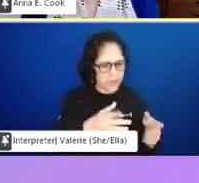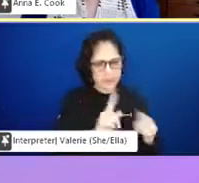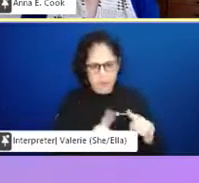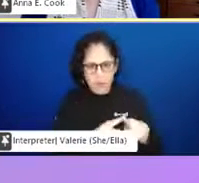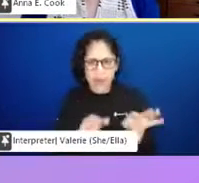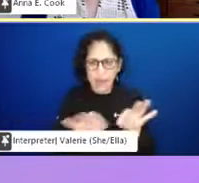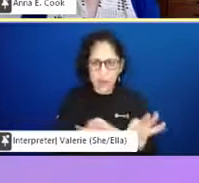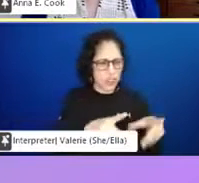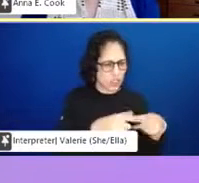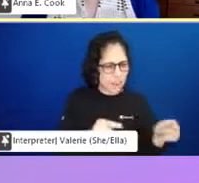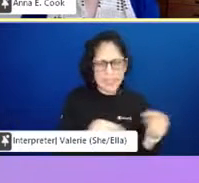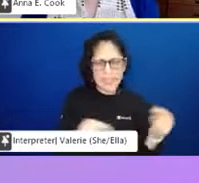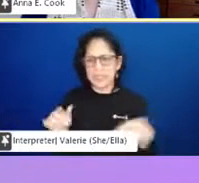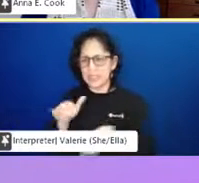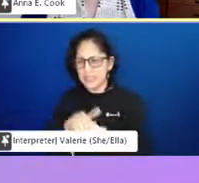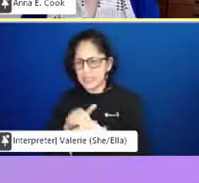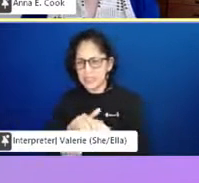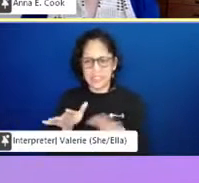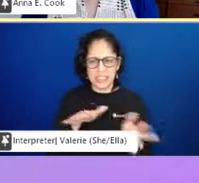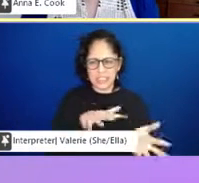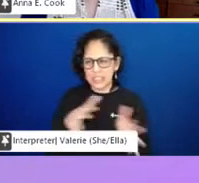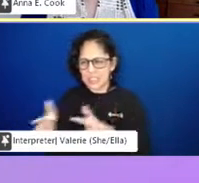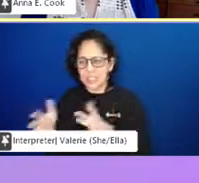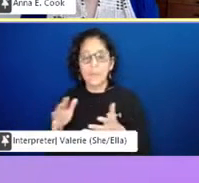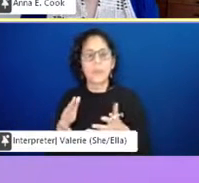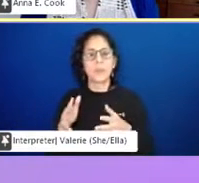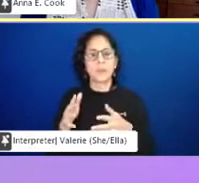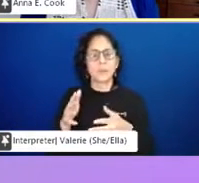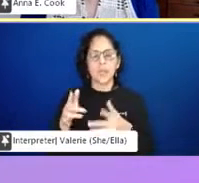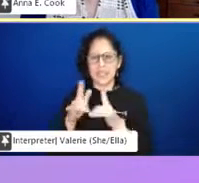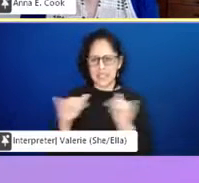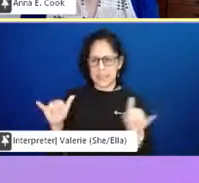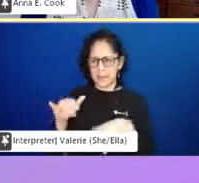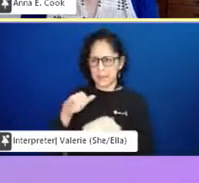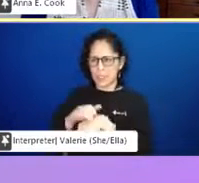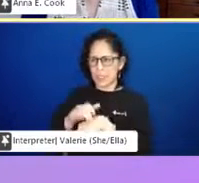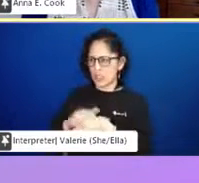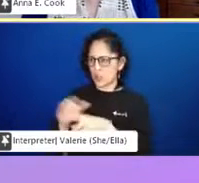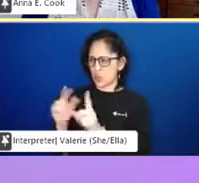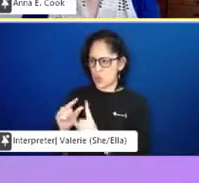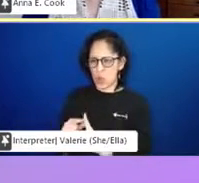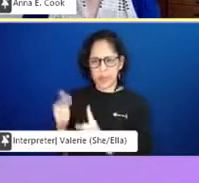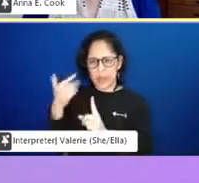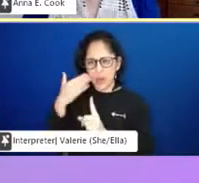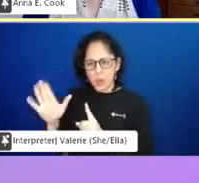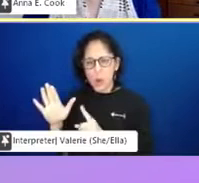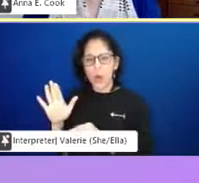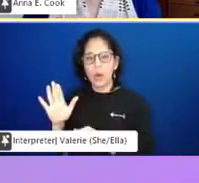there are some language issues like the English words that I don't know and it pops up I don't